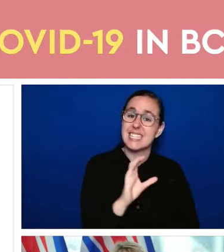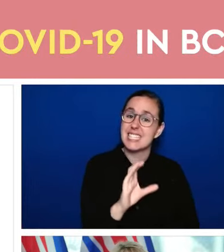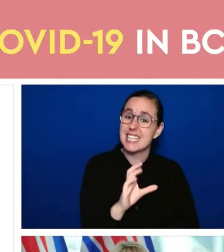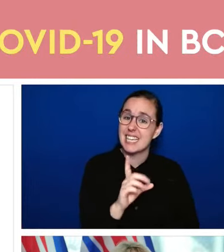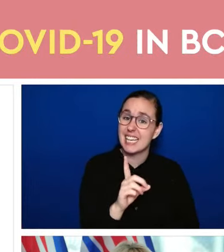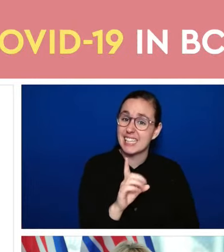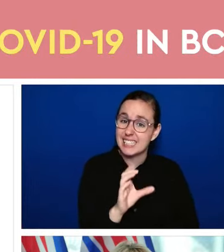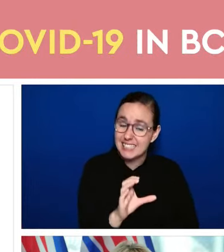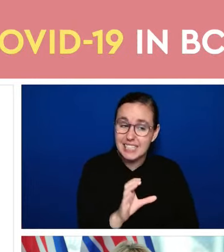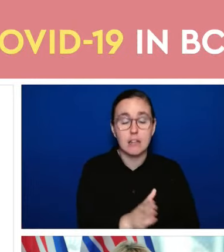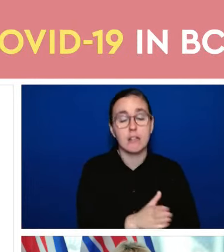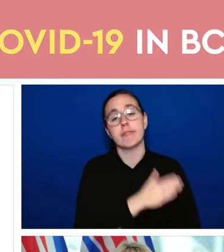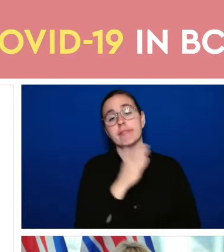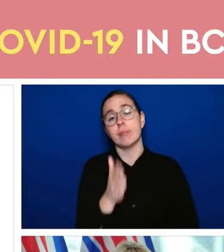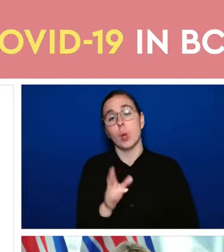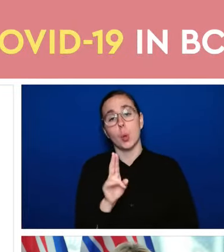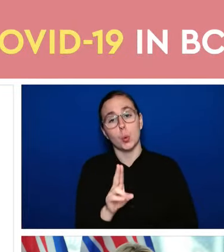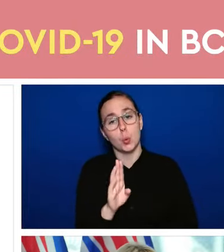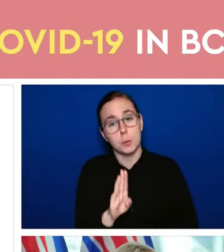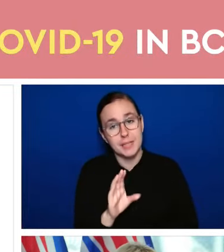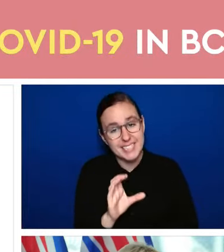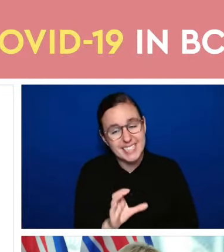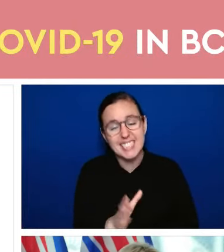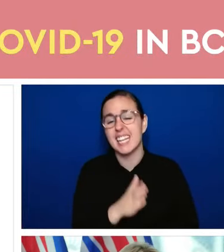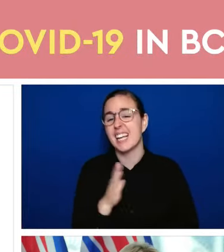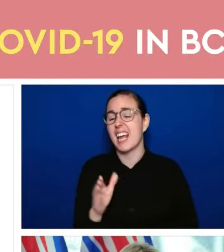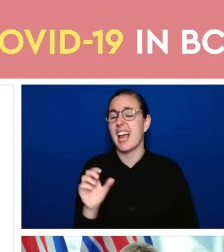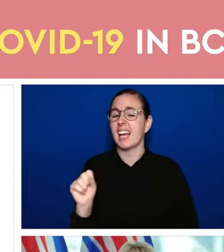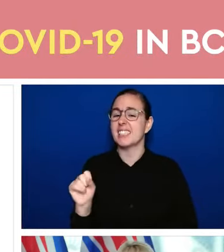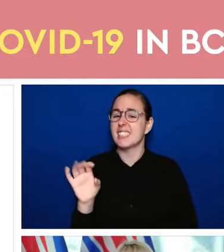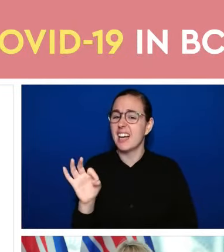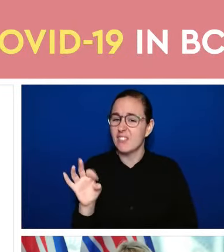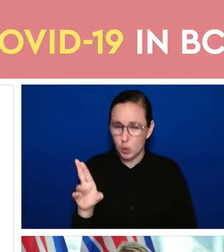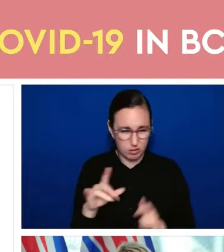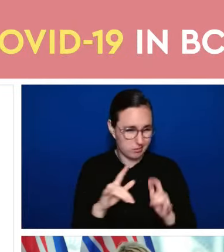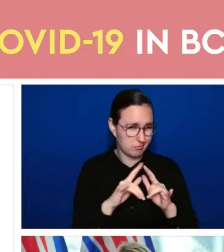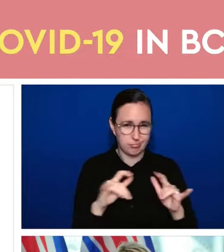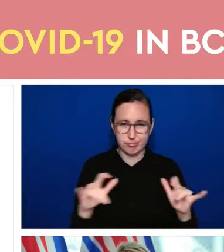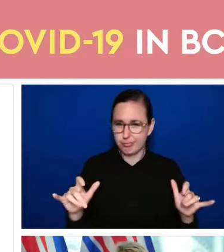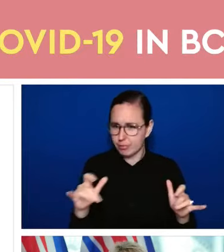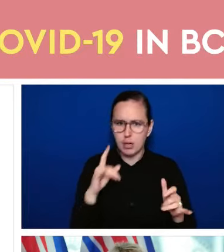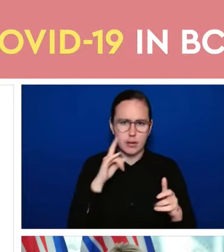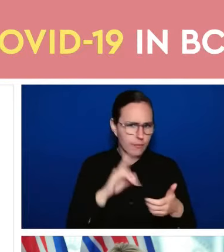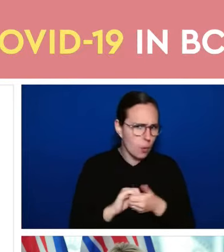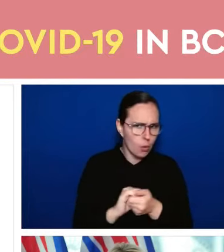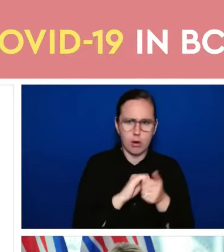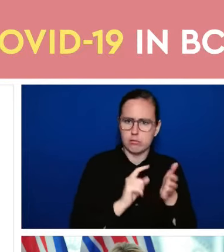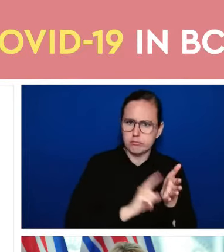B. so yeah we have a scenario where there's something completely new and different. That's likely to emerge